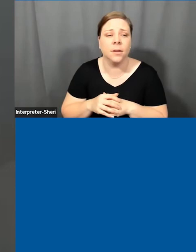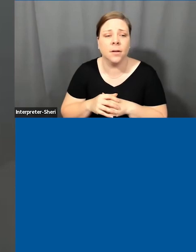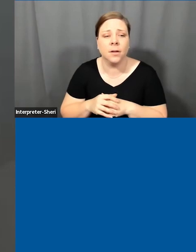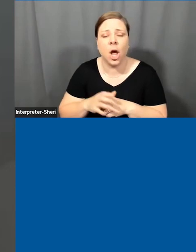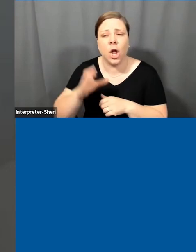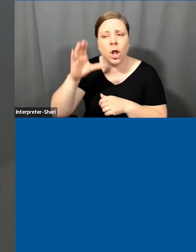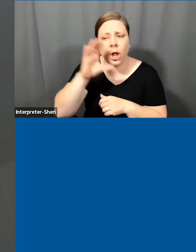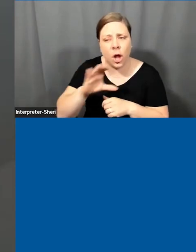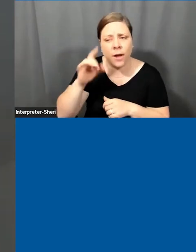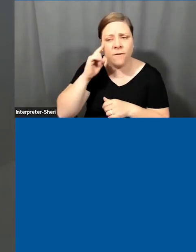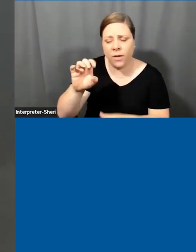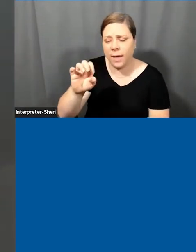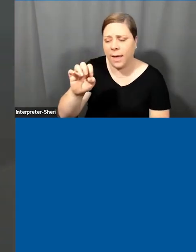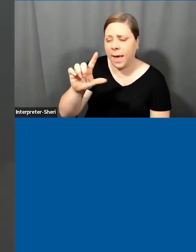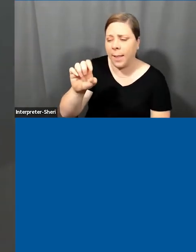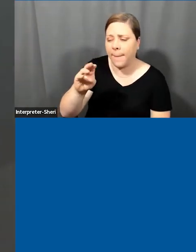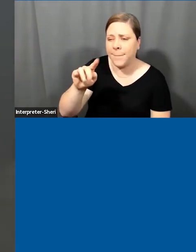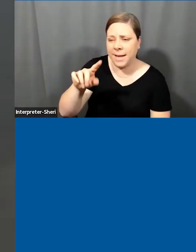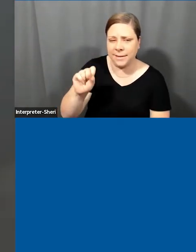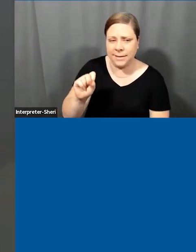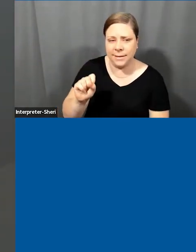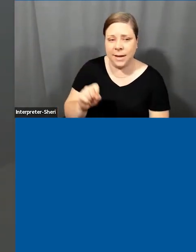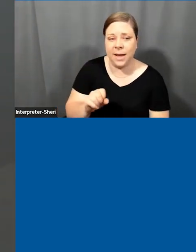that a screen reader would look for as the W3C Bookmarklets.